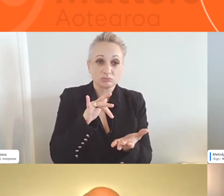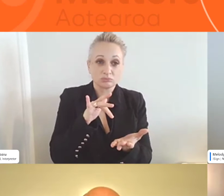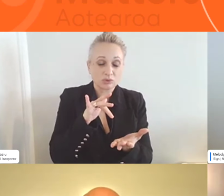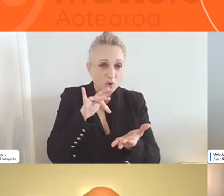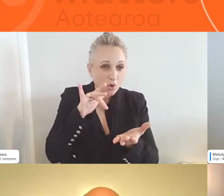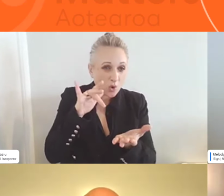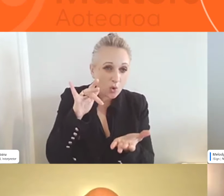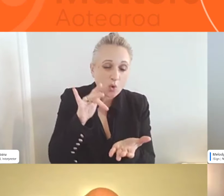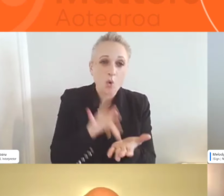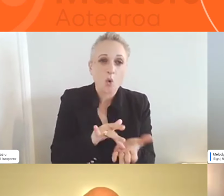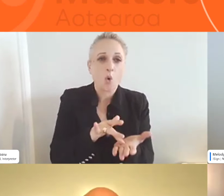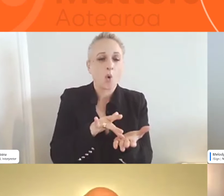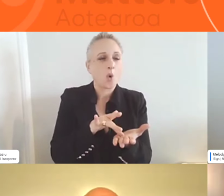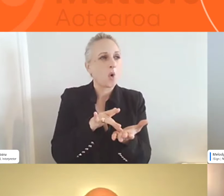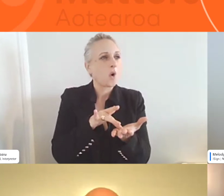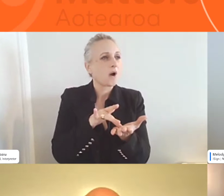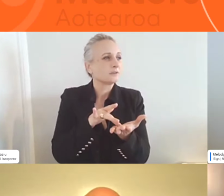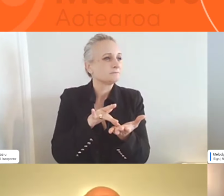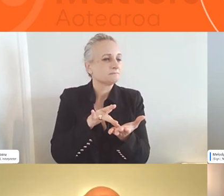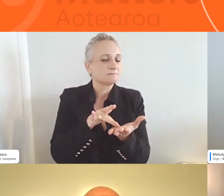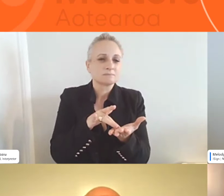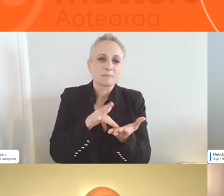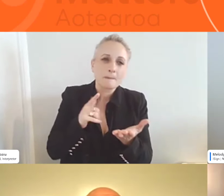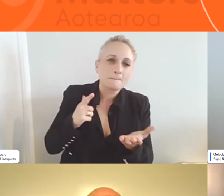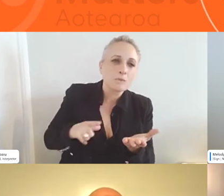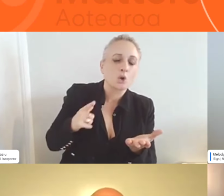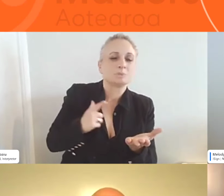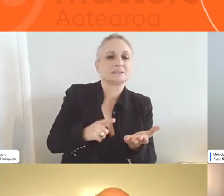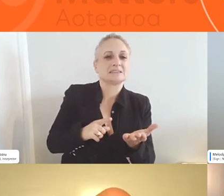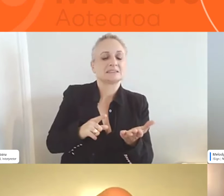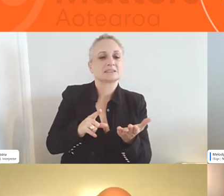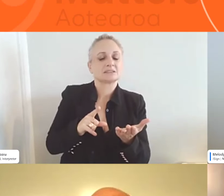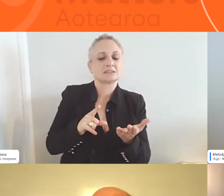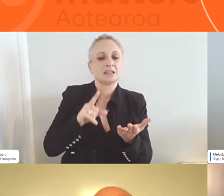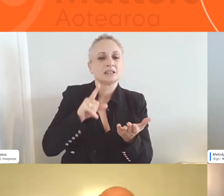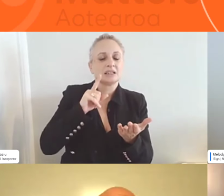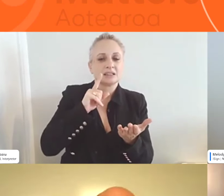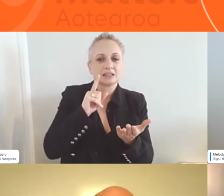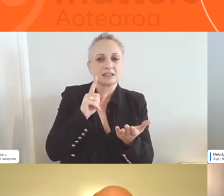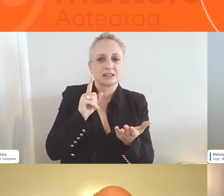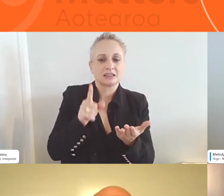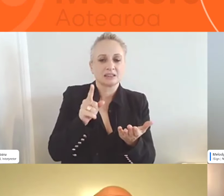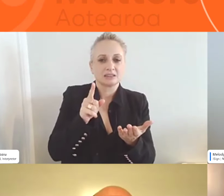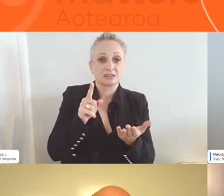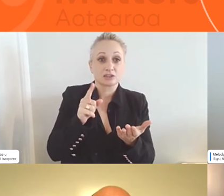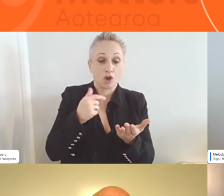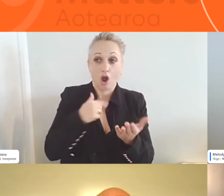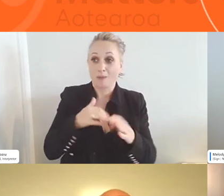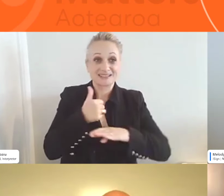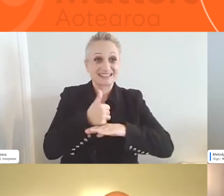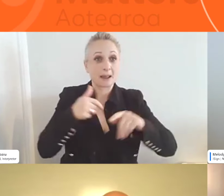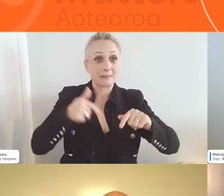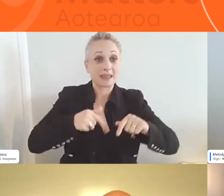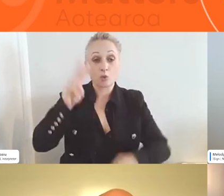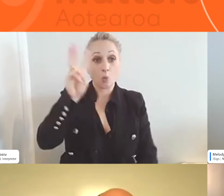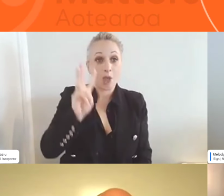me in this capacity, one of our core functions is to face across the road, I'm here in Wellington on The Terrace, is to face across